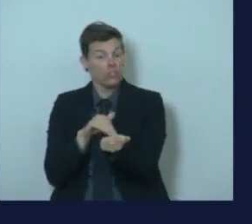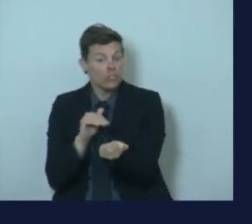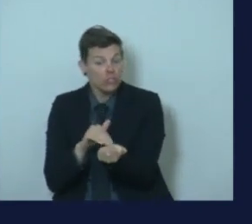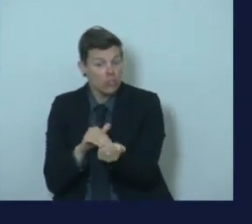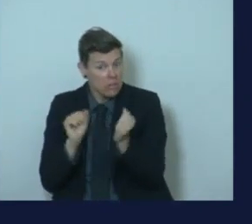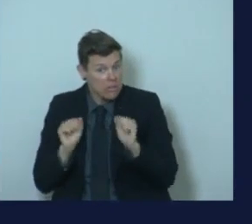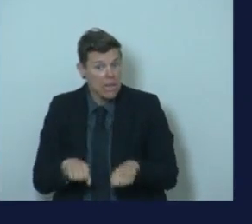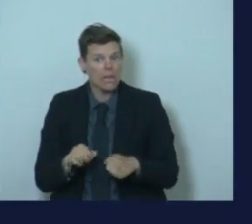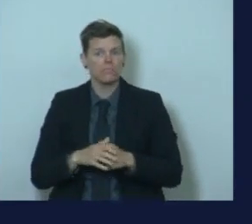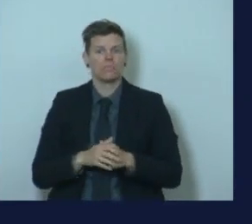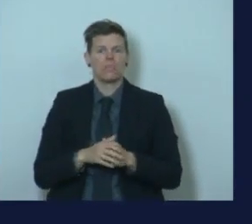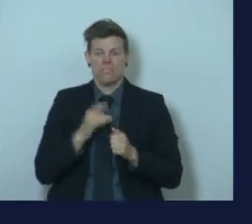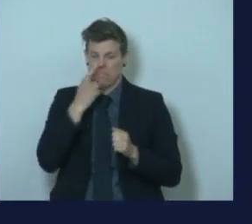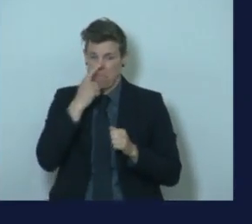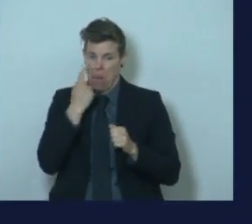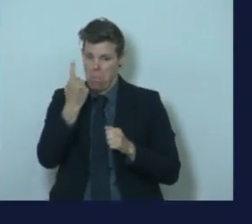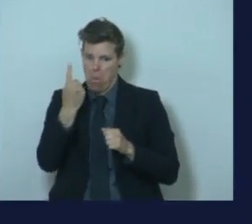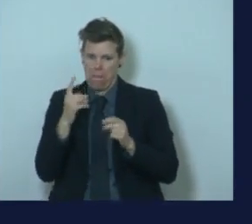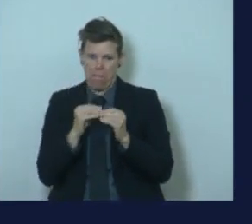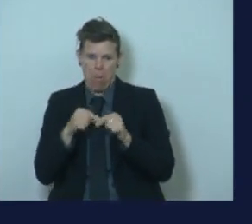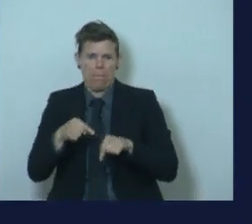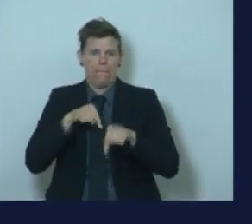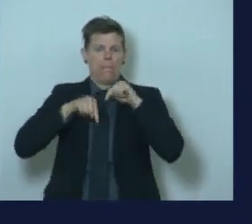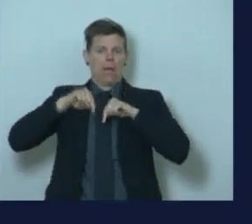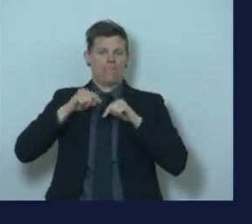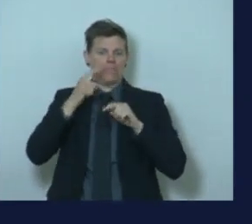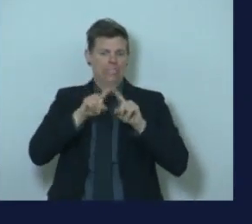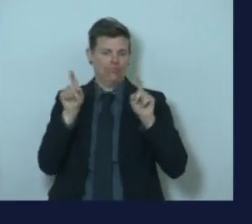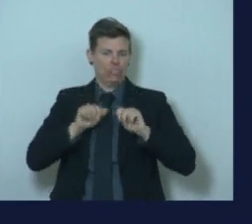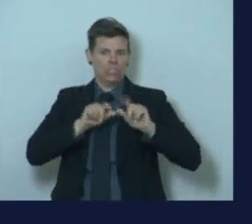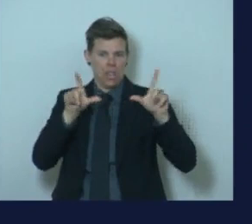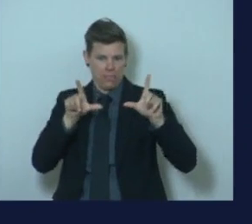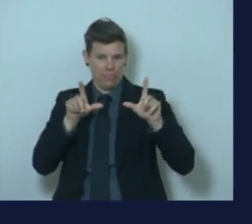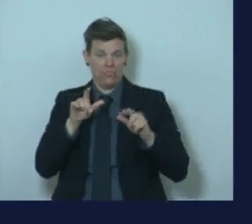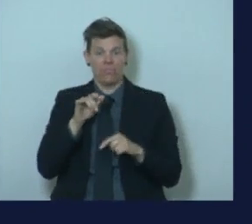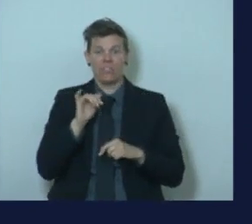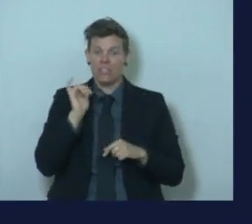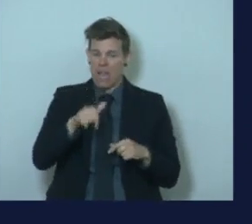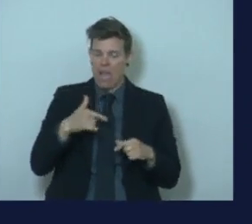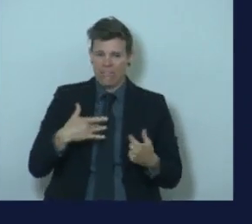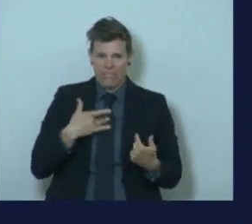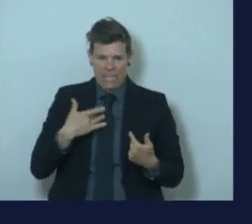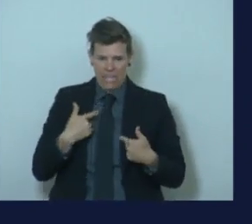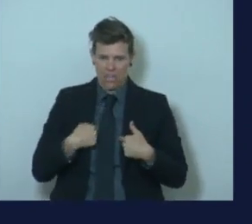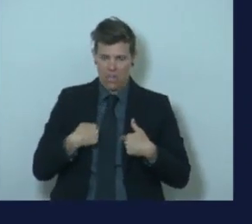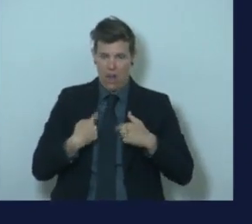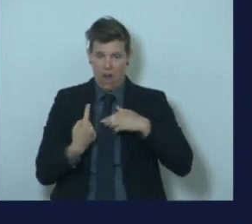TO MAKE SURE YOU HAVE THE BEHAVIORAL HEALTH SUPPORT AS WELL. WE’RE GOING TO GO BACK.